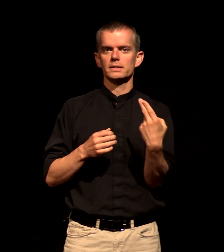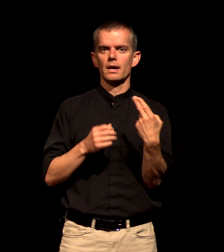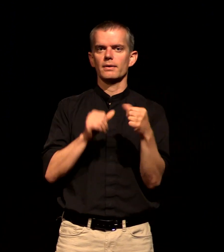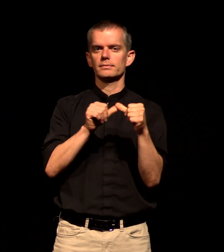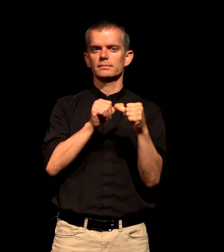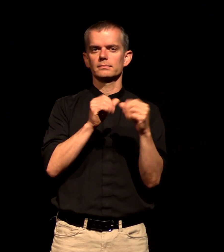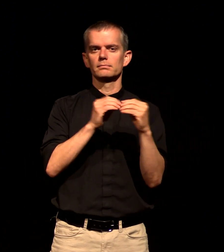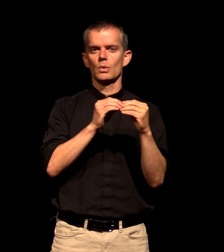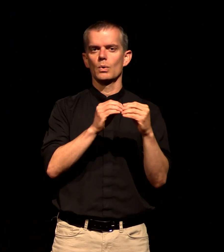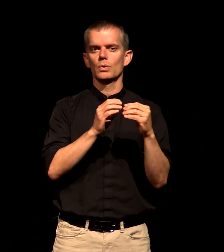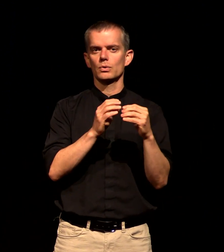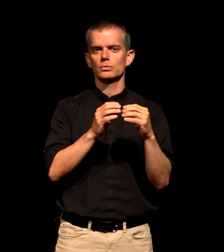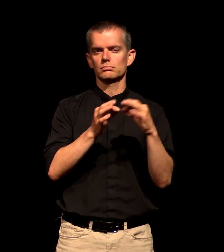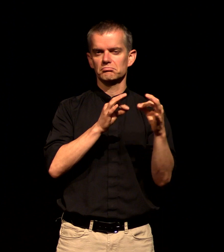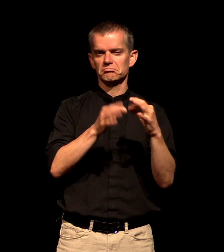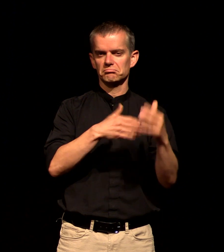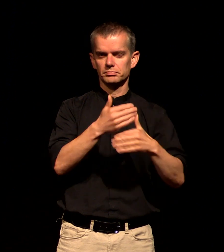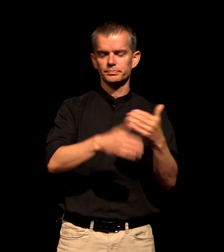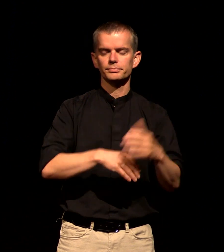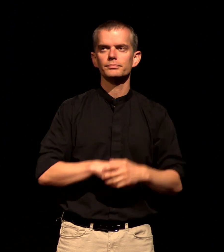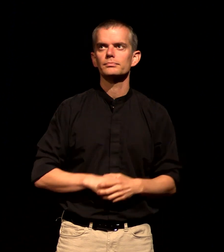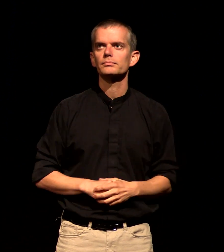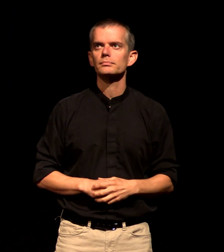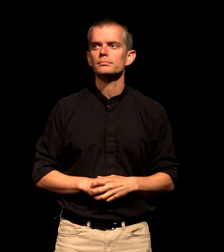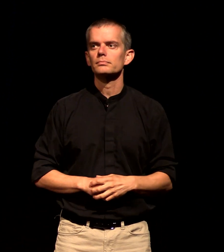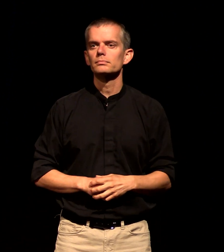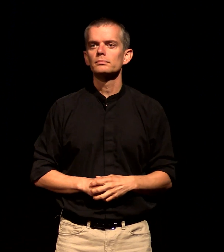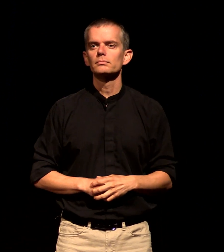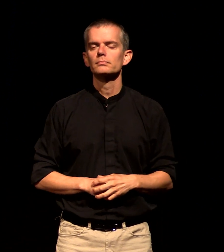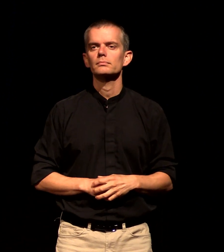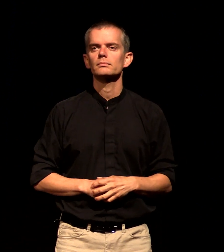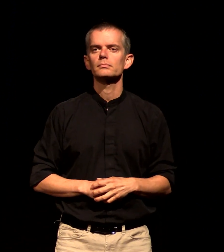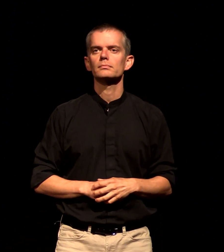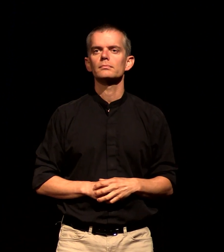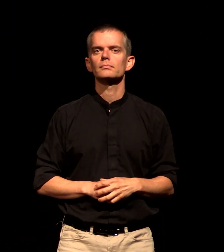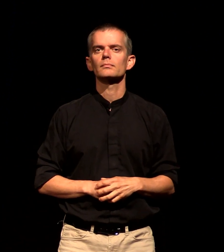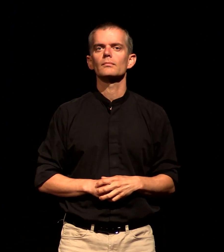clean up a mess, wrap it up, put a bow on it. Moving on, even